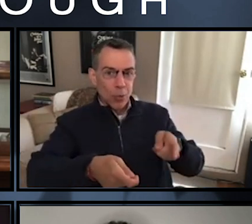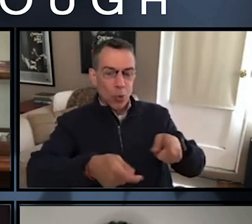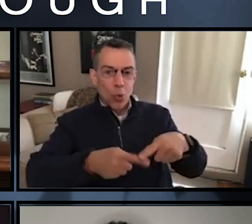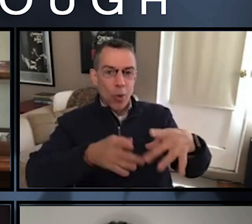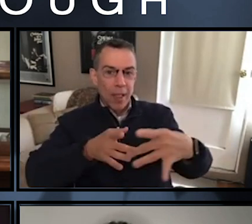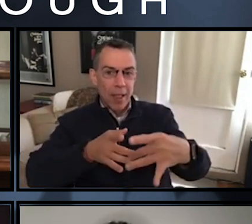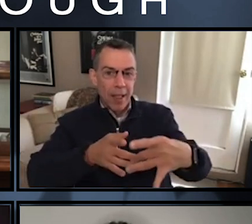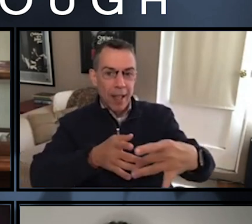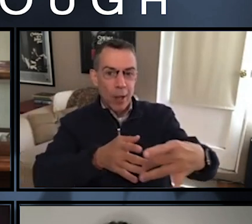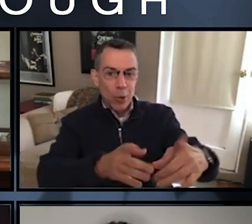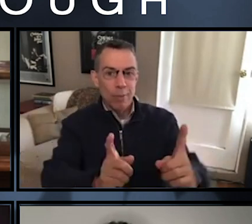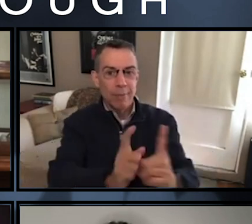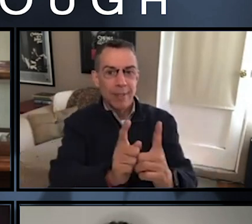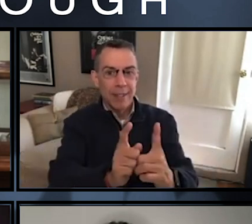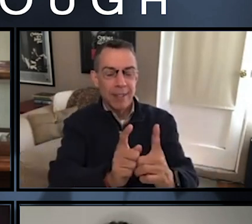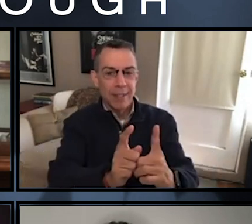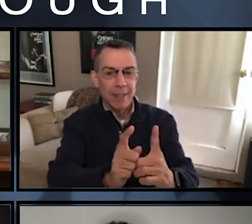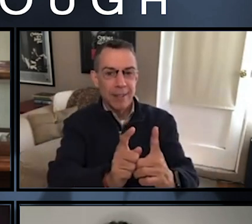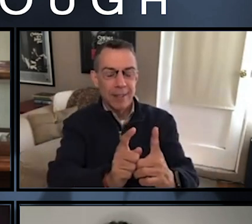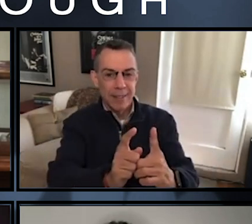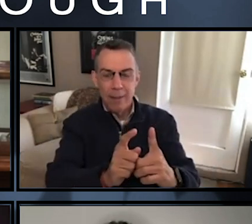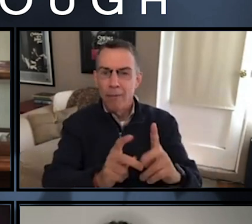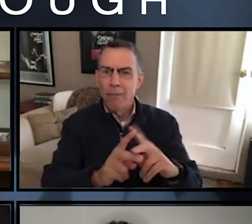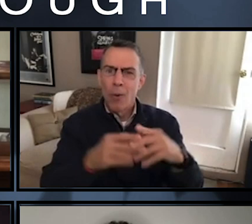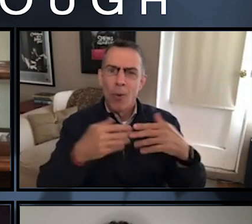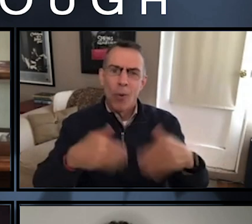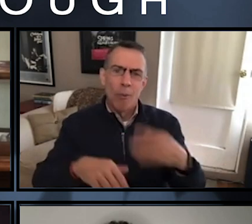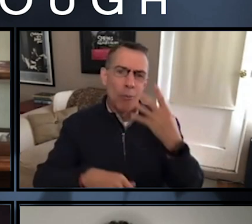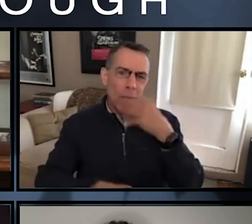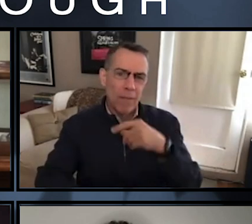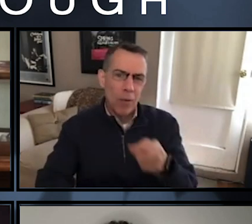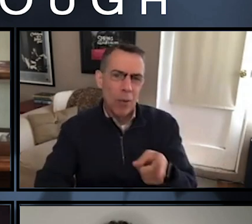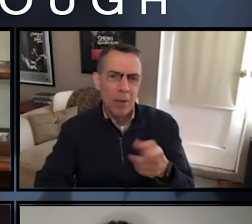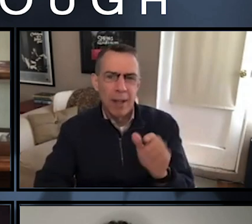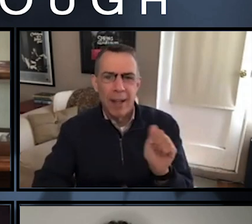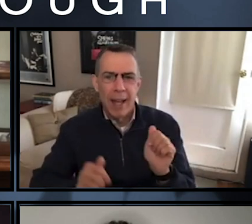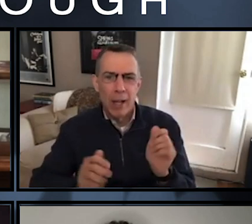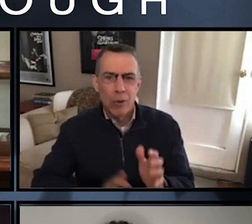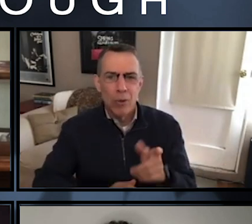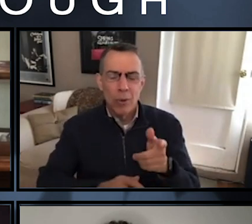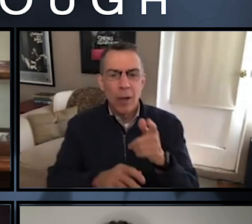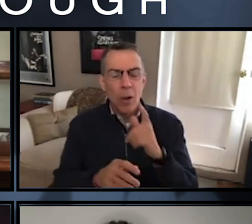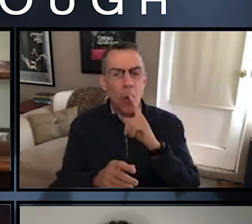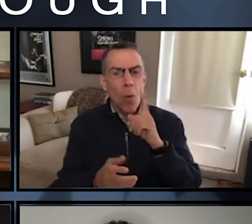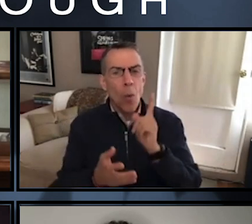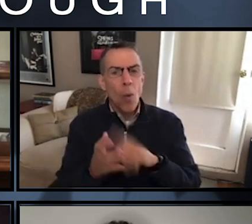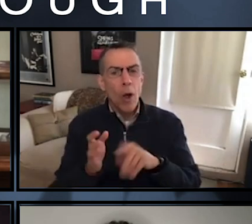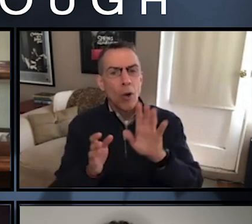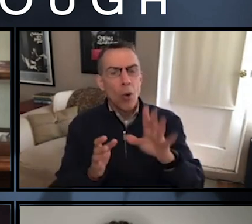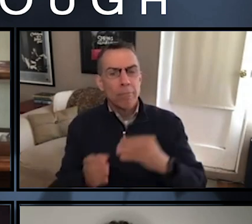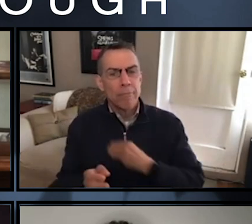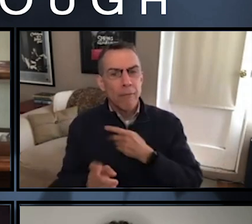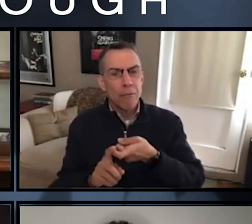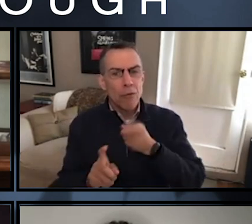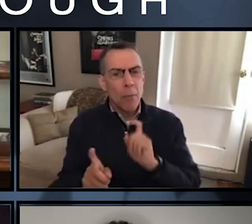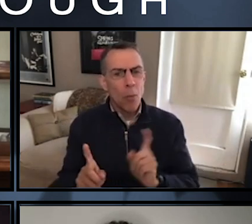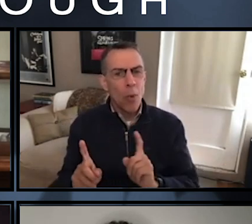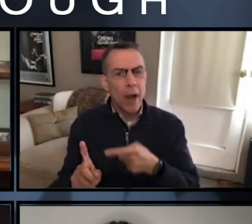thought you were very effecting, a very, very beautiful actor. Is there, where did you draw your inspiration from, to create a character like Tareek.